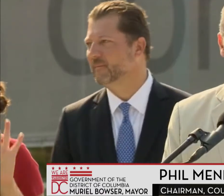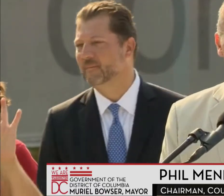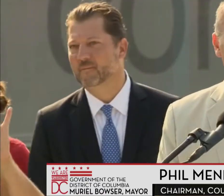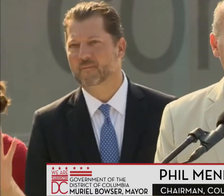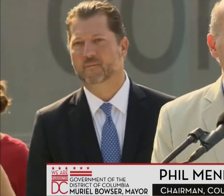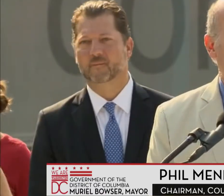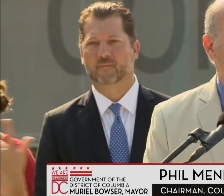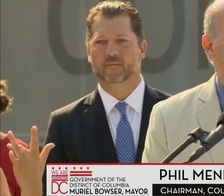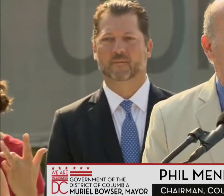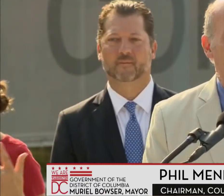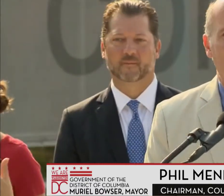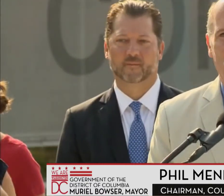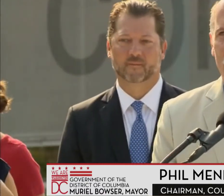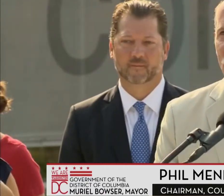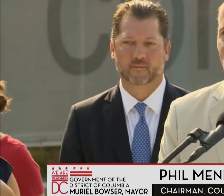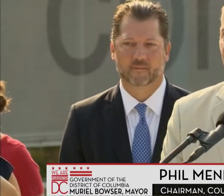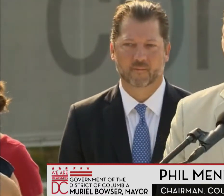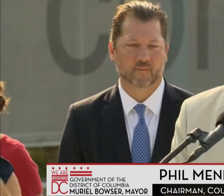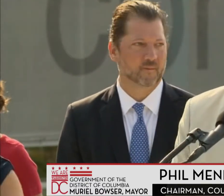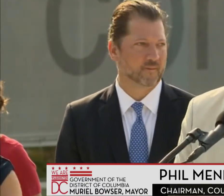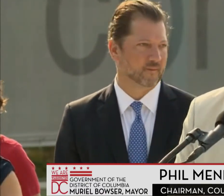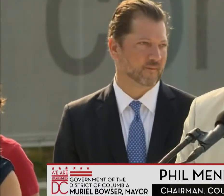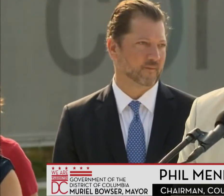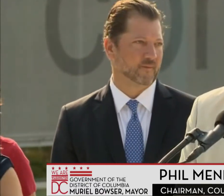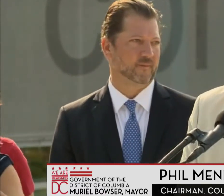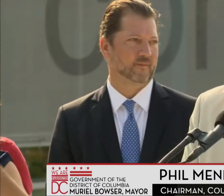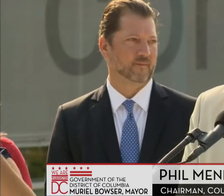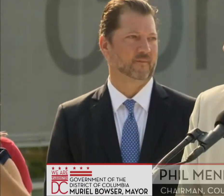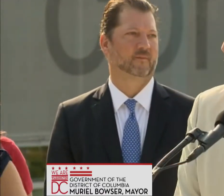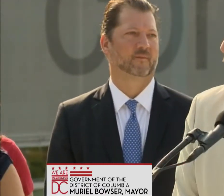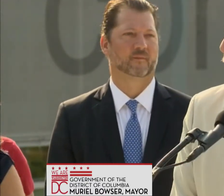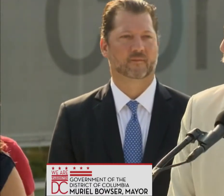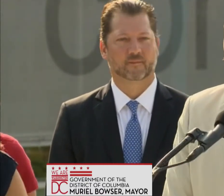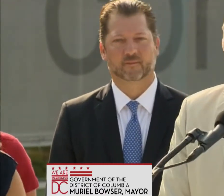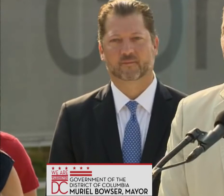schools and Murray Reed is the latest example of that and it makes a